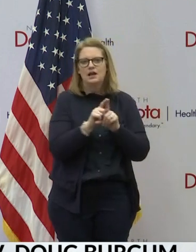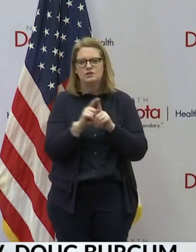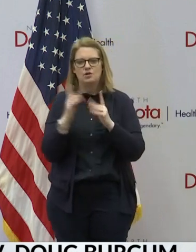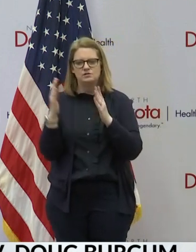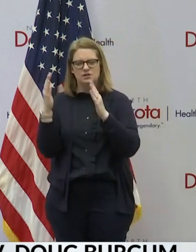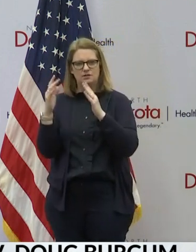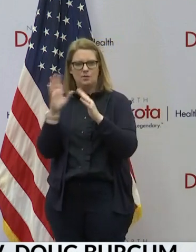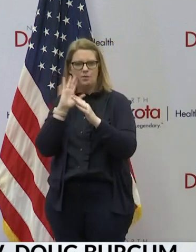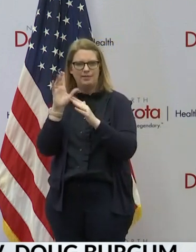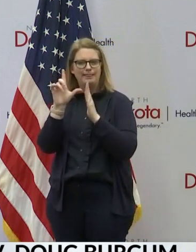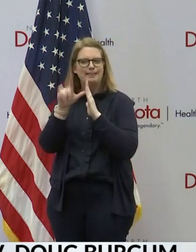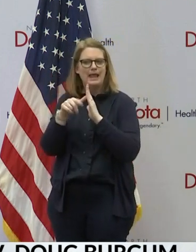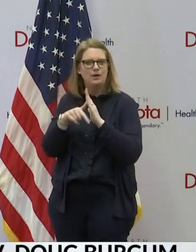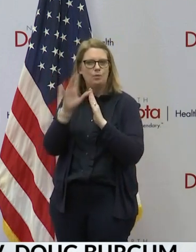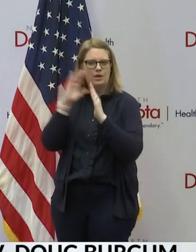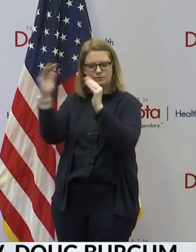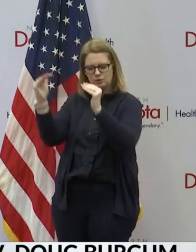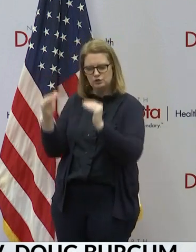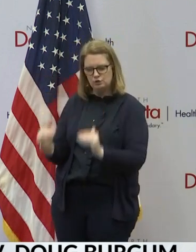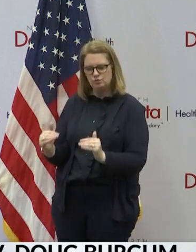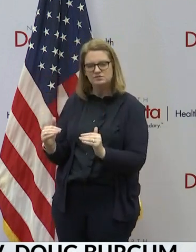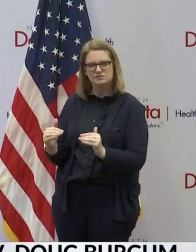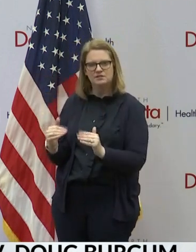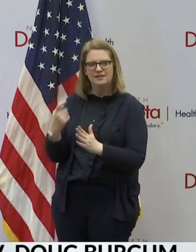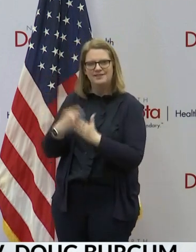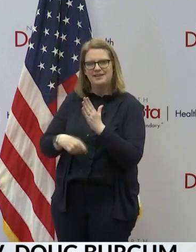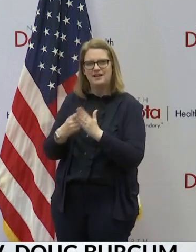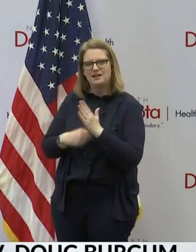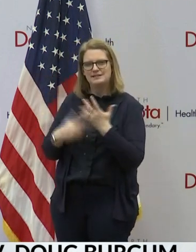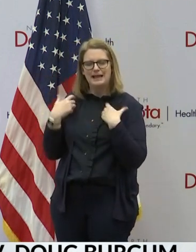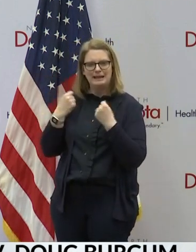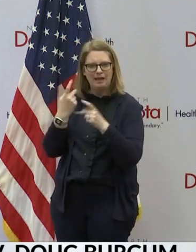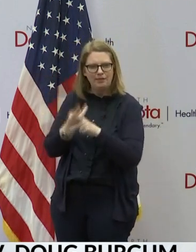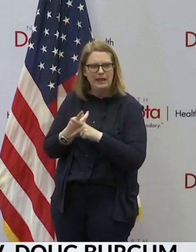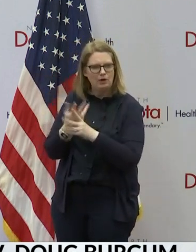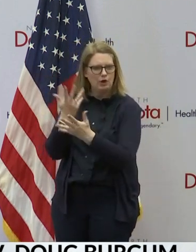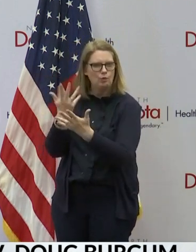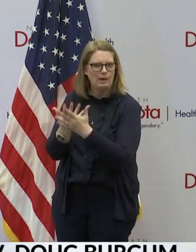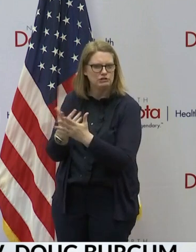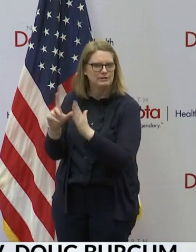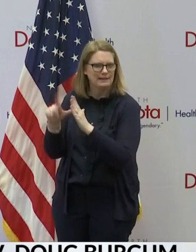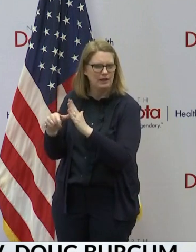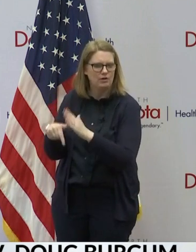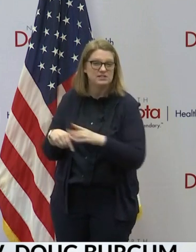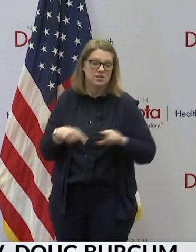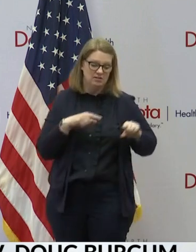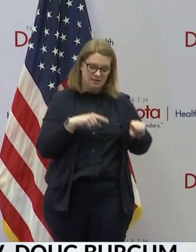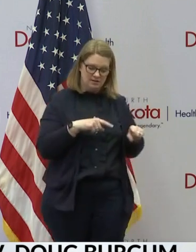A GREAT LIFE FOR CHILDREN BUT ALSO FROM A STATE STANDPOINT THAT WILL LOWER COSTS IN HUMAN